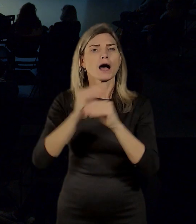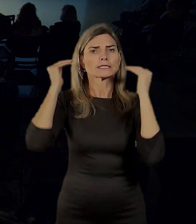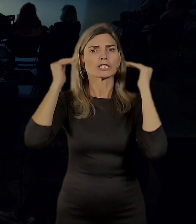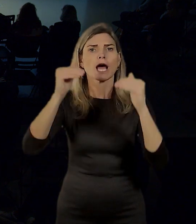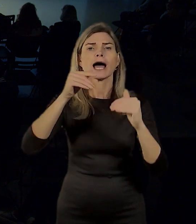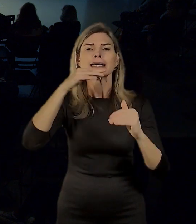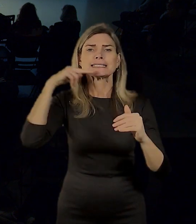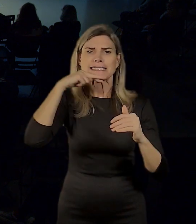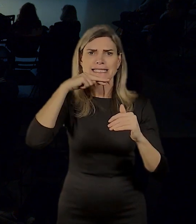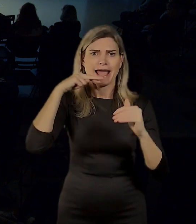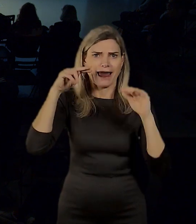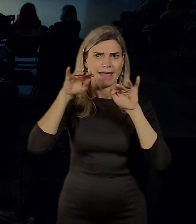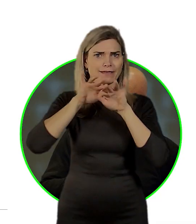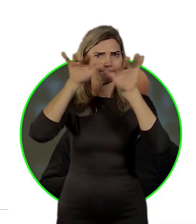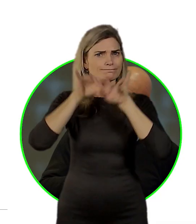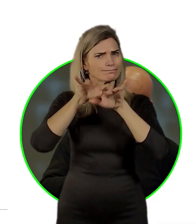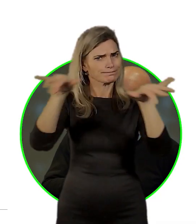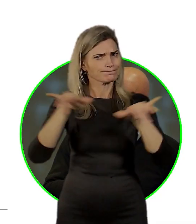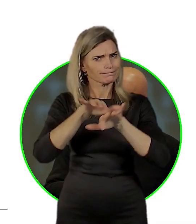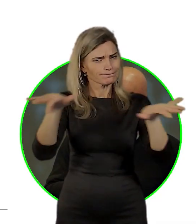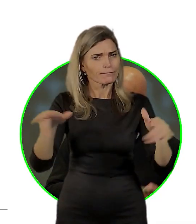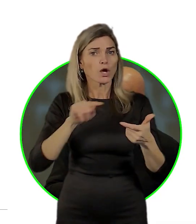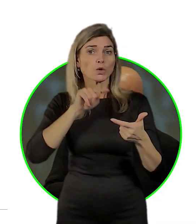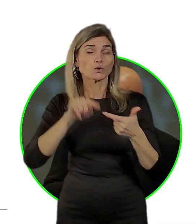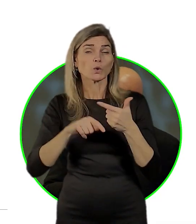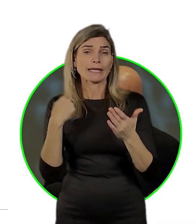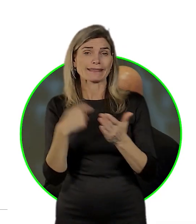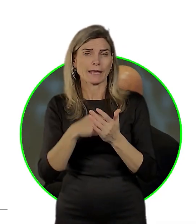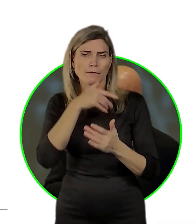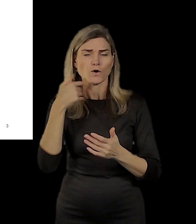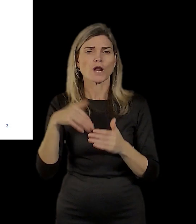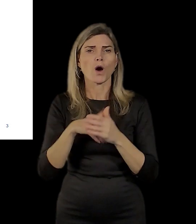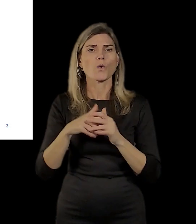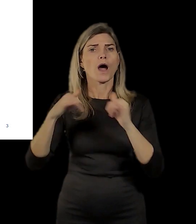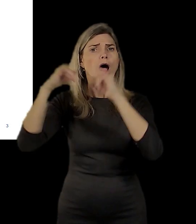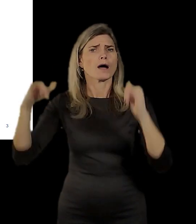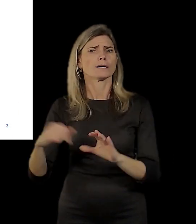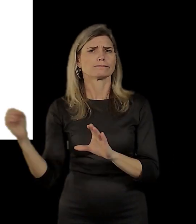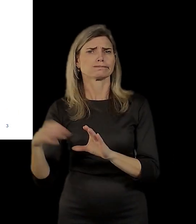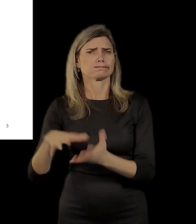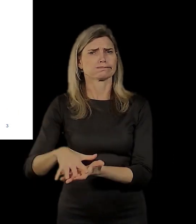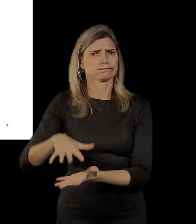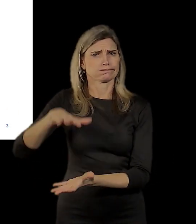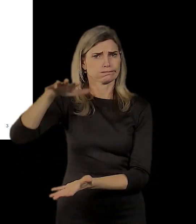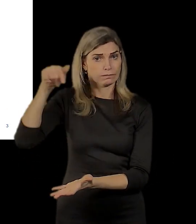And then only later, when it would not be possible to use the water, it flows into recipients into the Vltava River.